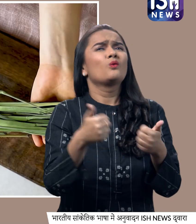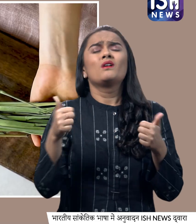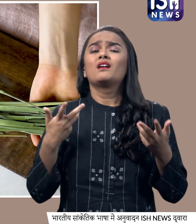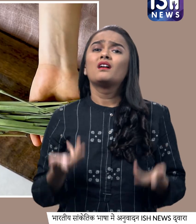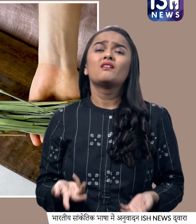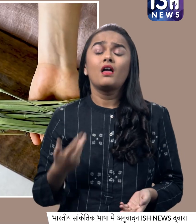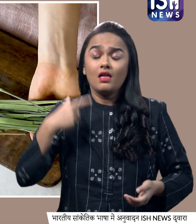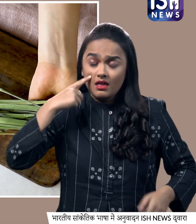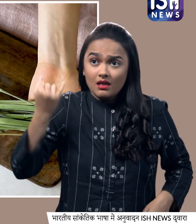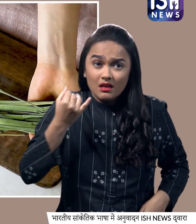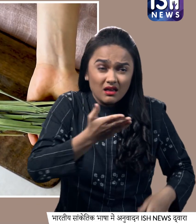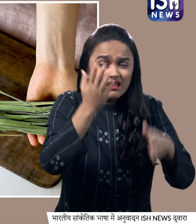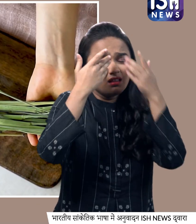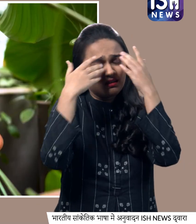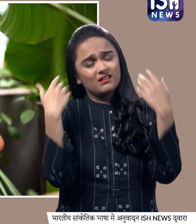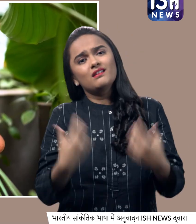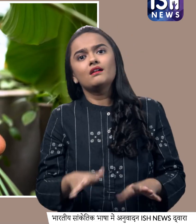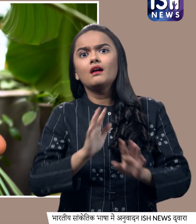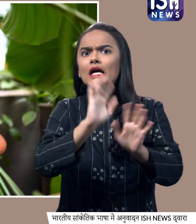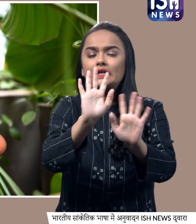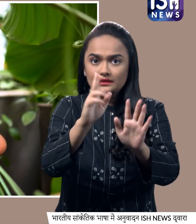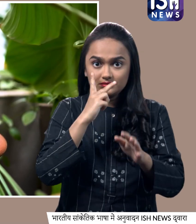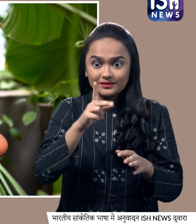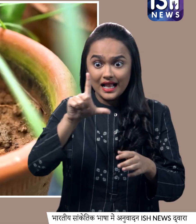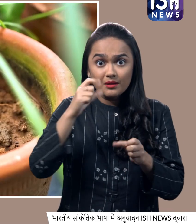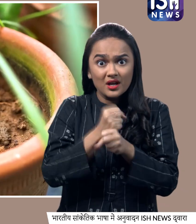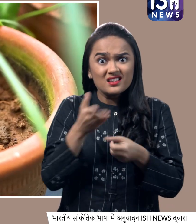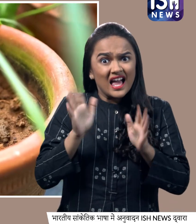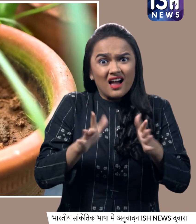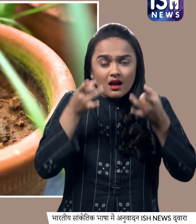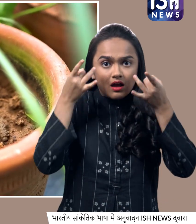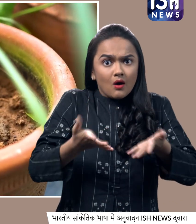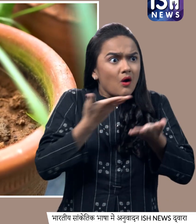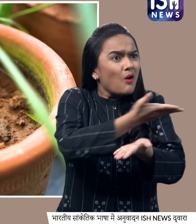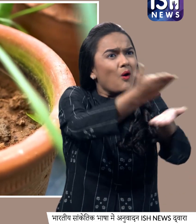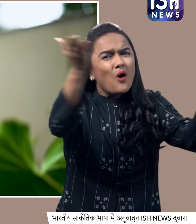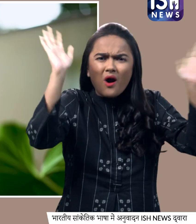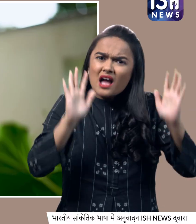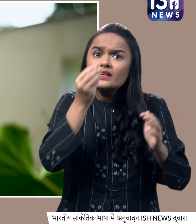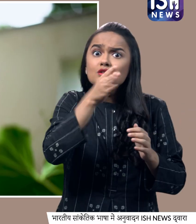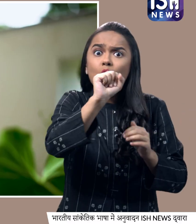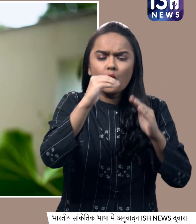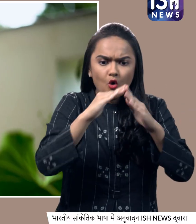Where will I go to find it? Actually, lemongrass can easily be grown in India